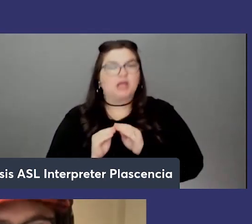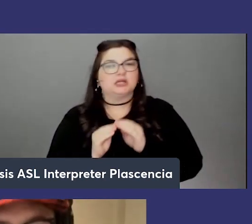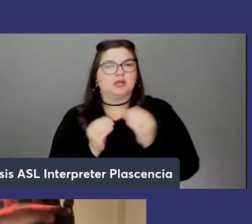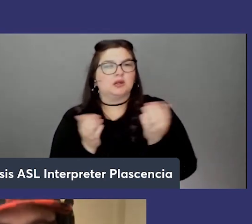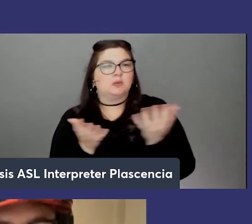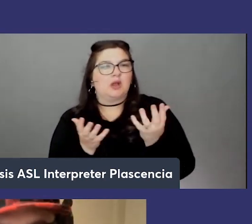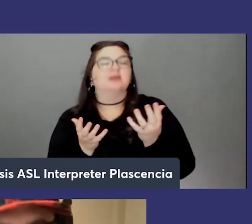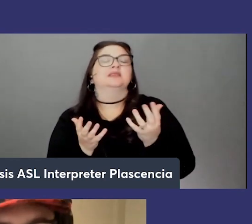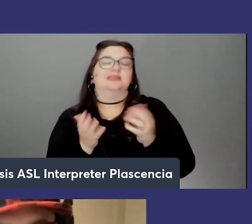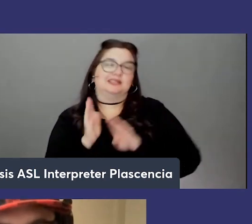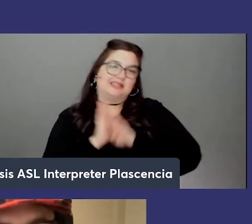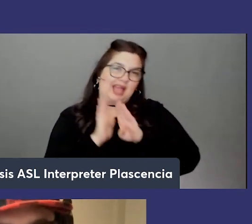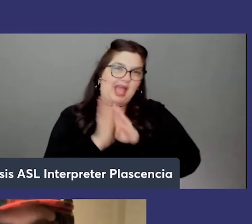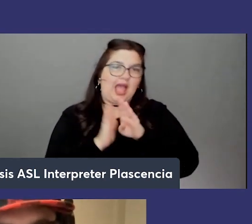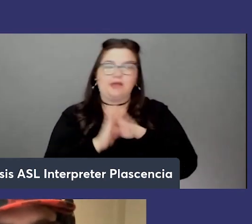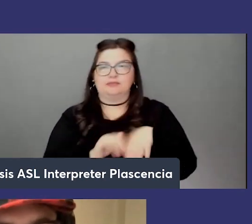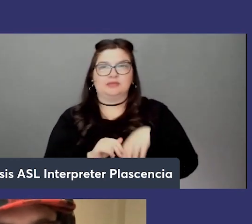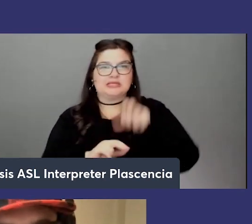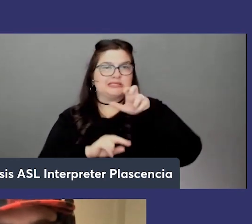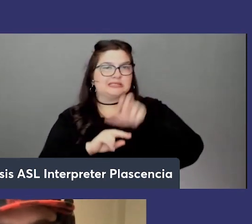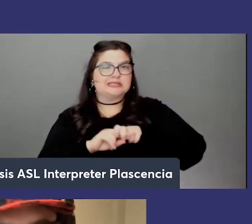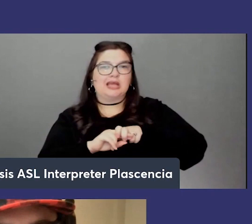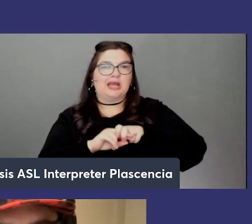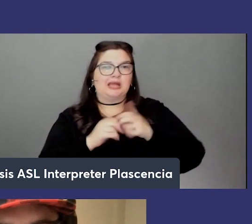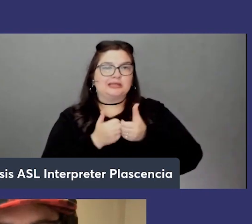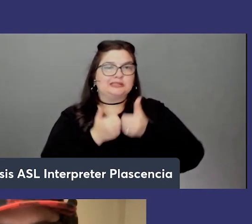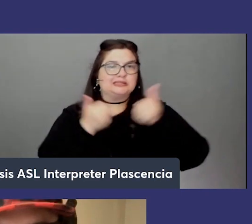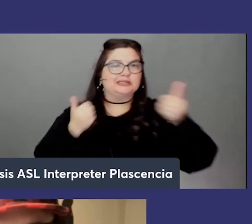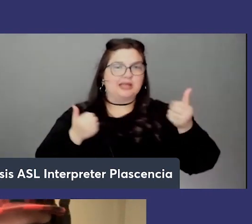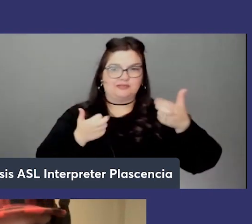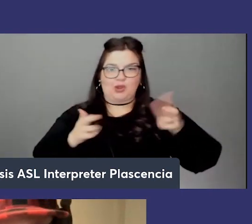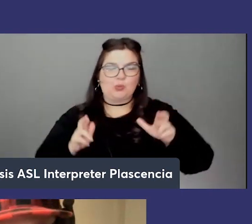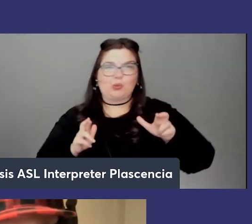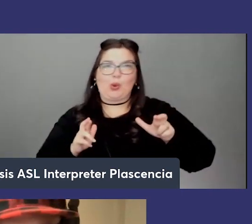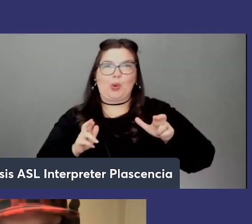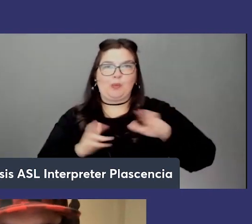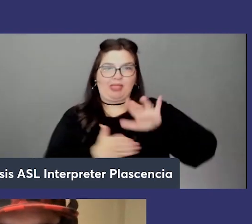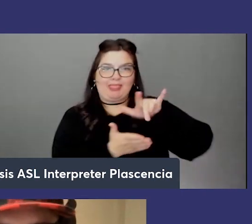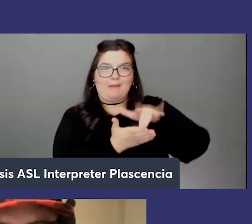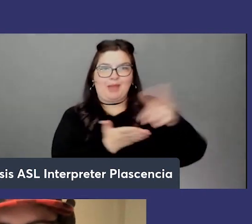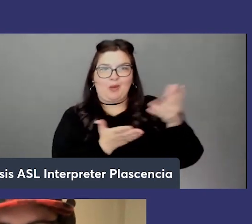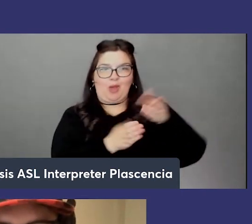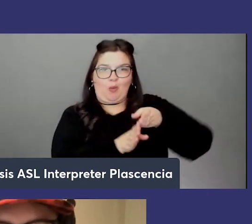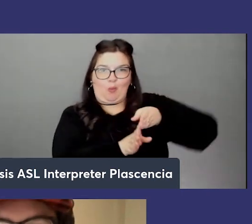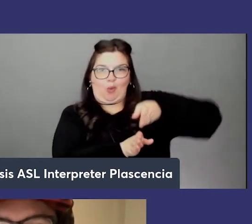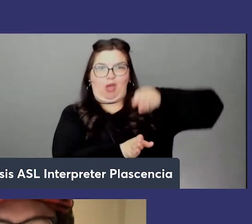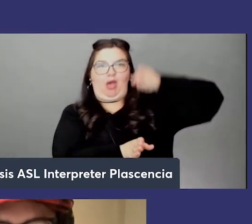each we're sitting in a different room, with a wall in the middle, but this is changing, we know that.